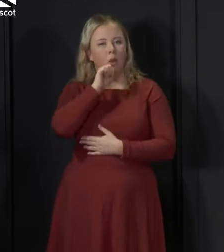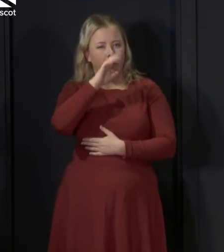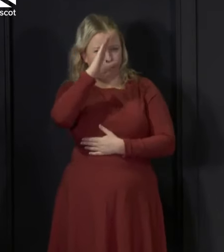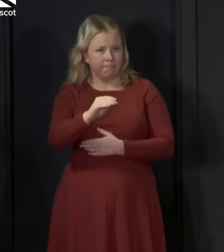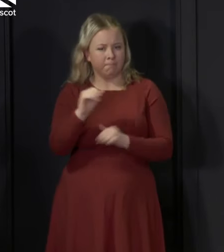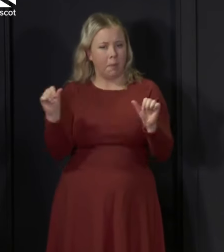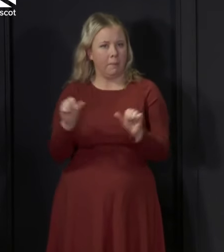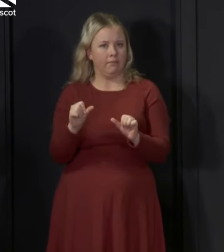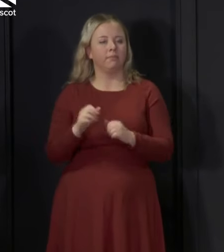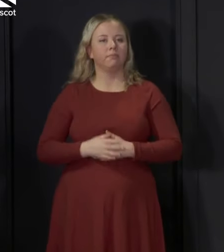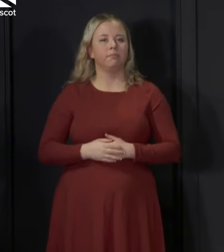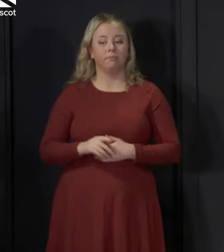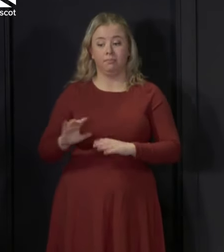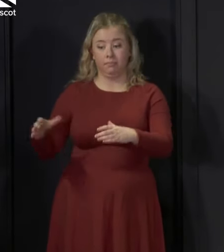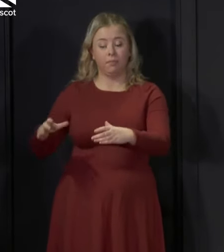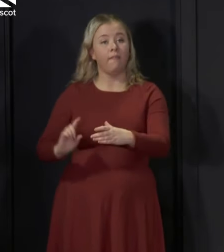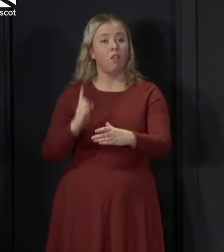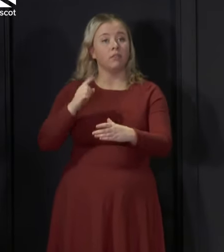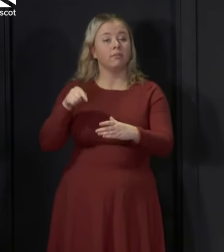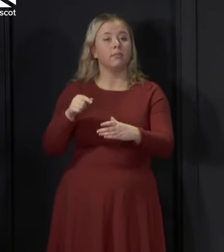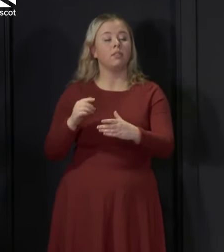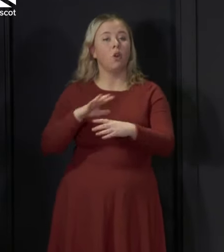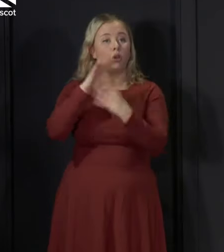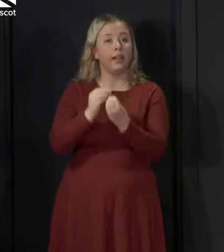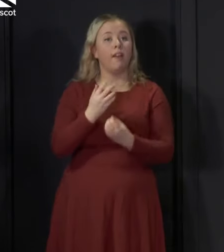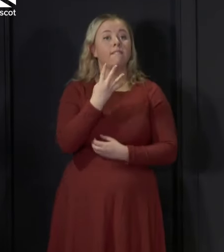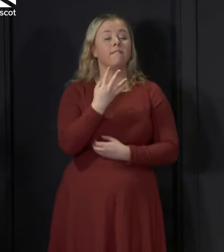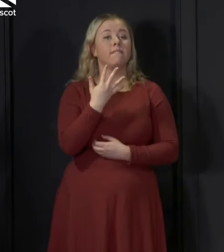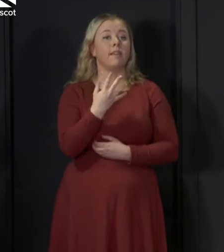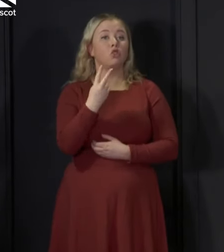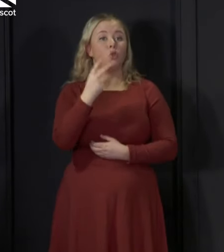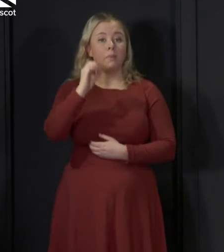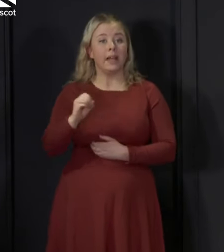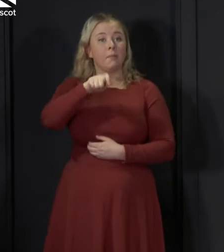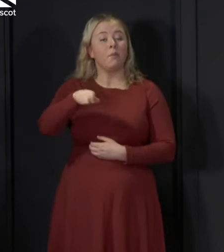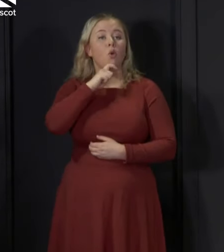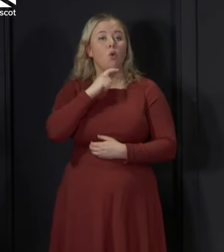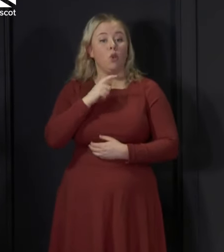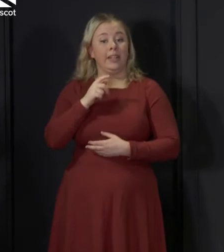First, the data says that in total, 52% of people whose deaths have been linked to COVID